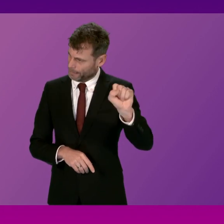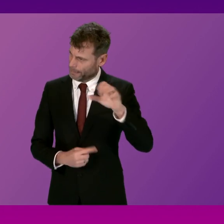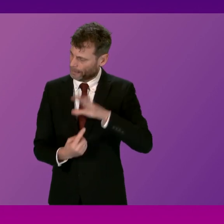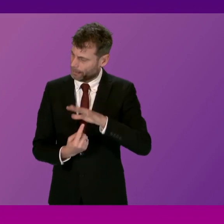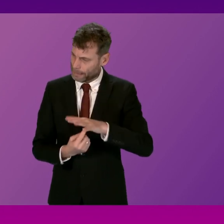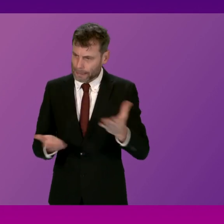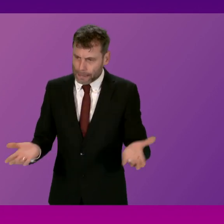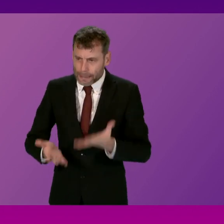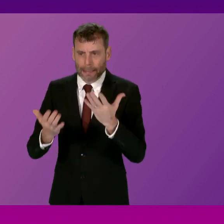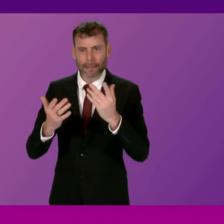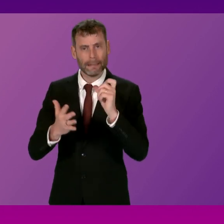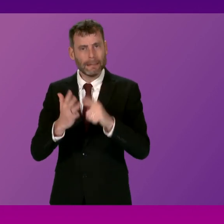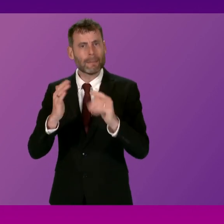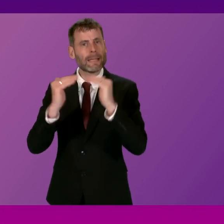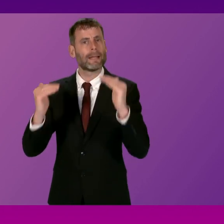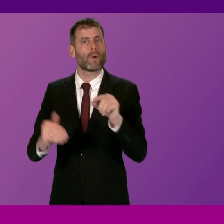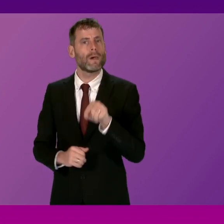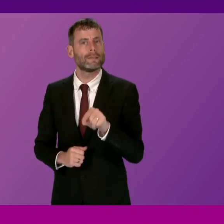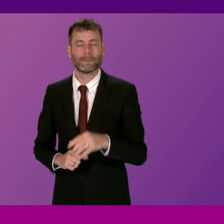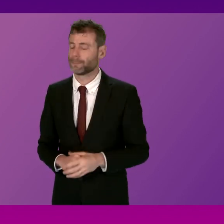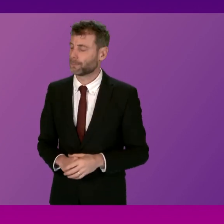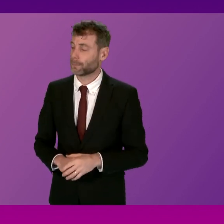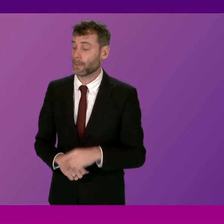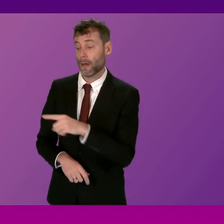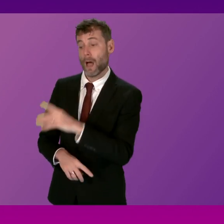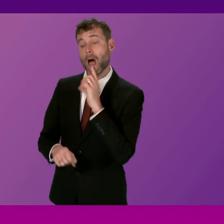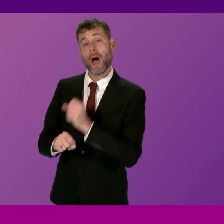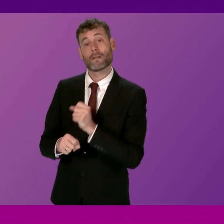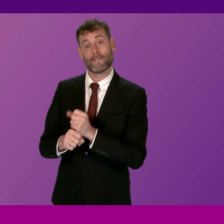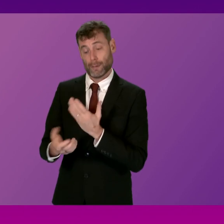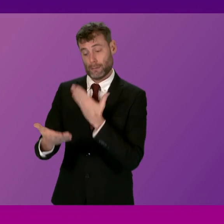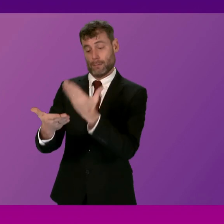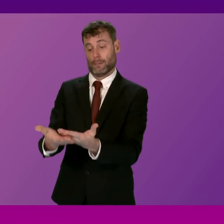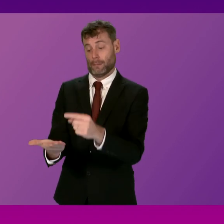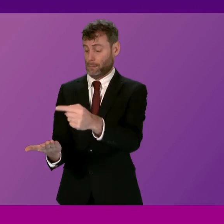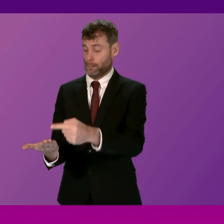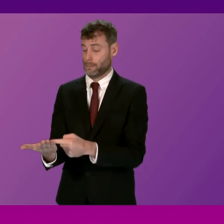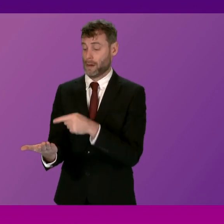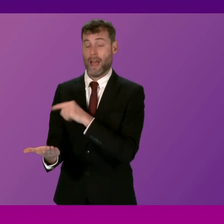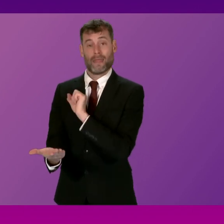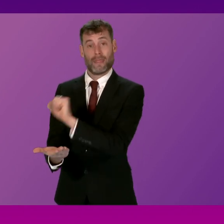There is a clear consensus on the first line of the Government’s motion, which calls for ambition.